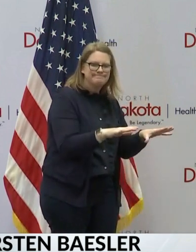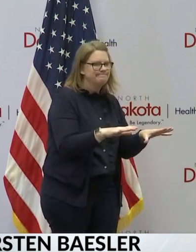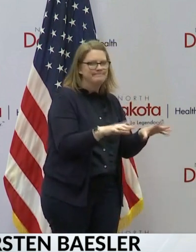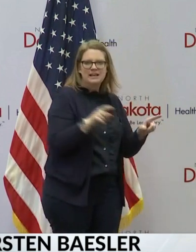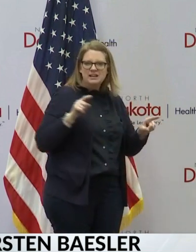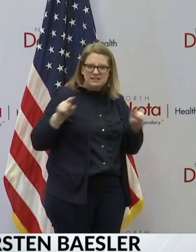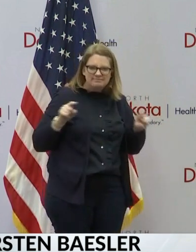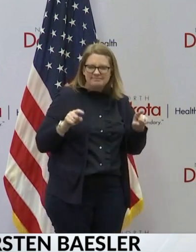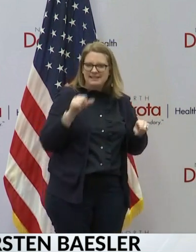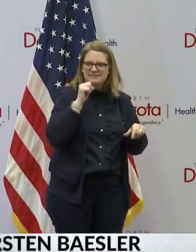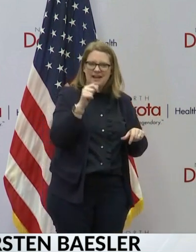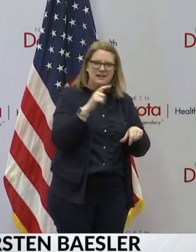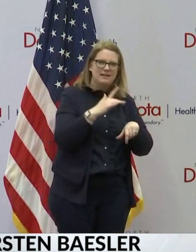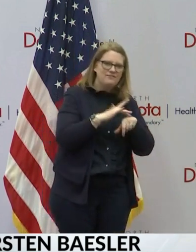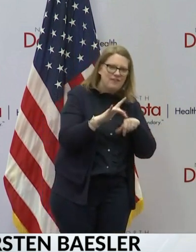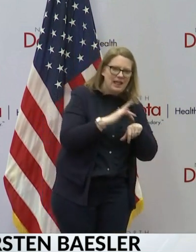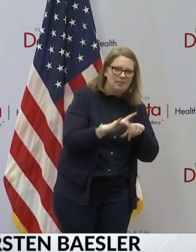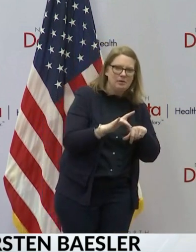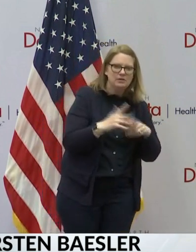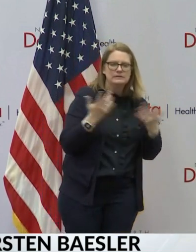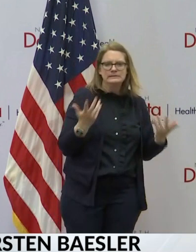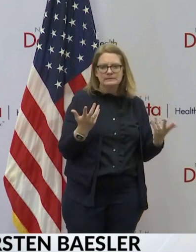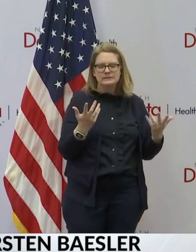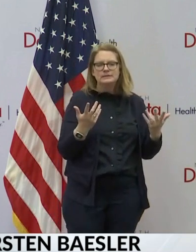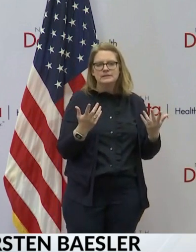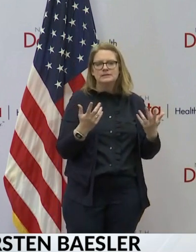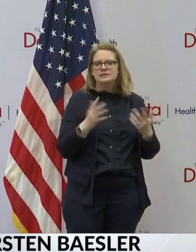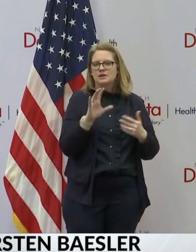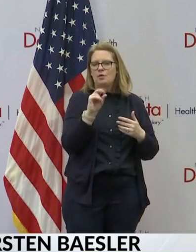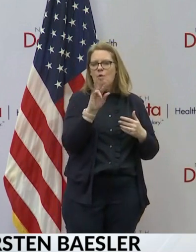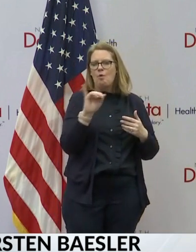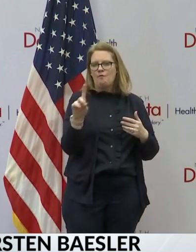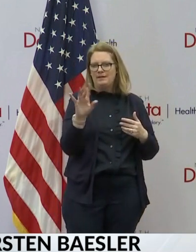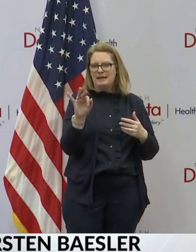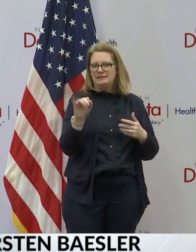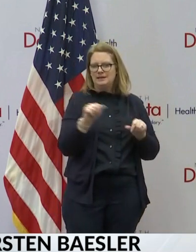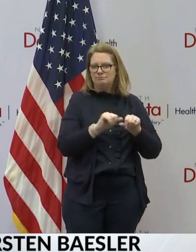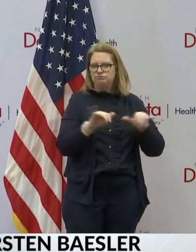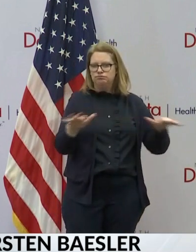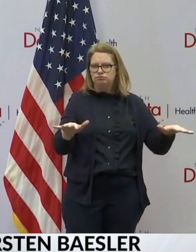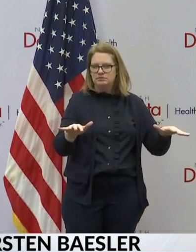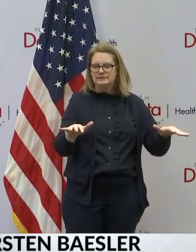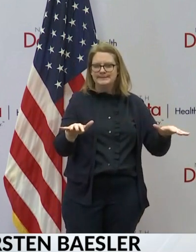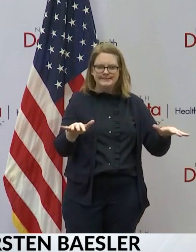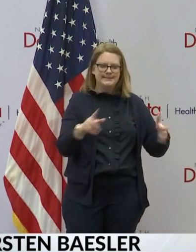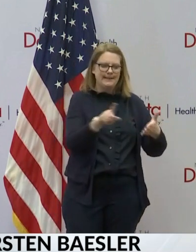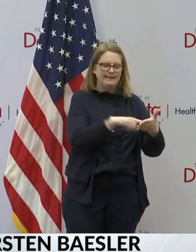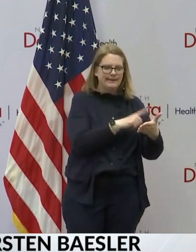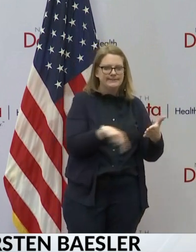TESTING SITES THAT REQUIRED COLLEGE ADMISSION AND CAREER READINESS TESTS HAVE BEEN UNAVAILABLE TO OUR STUDENTS